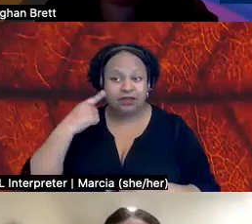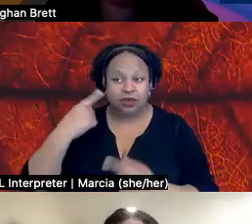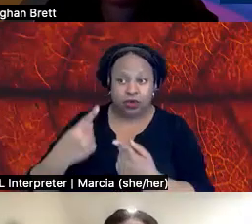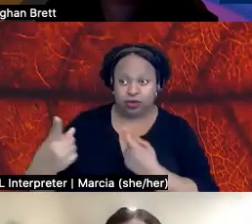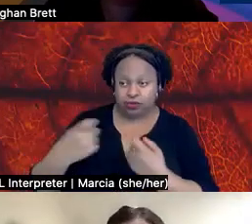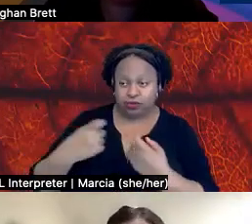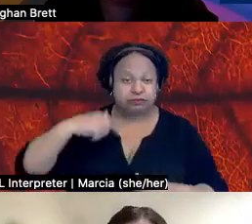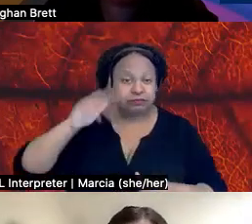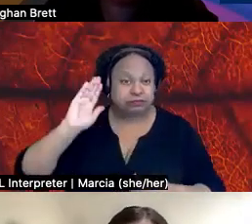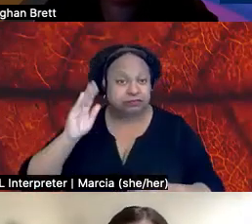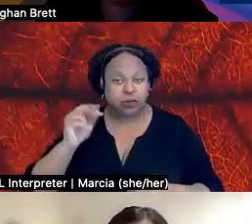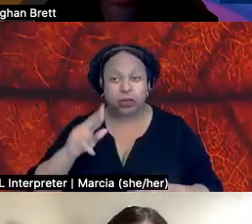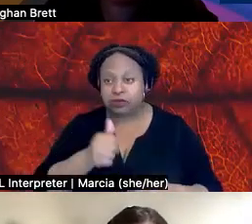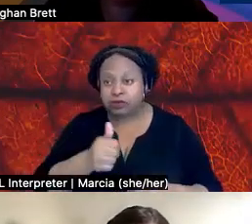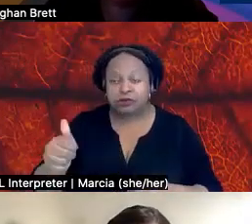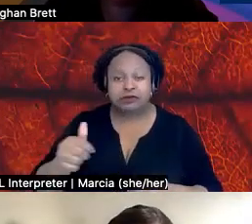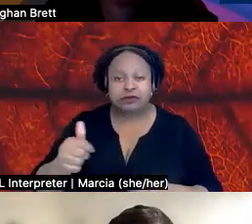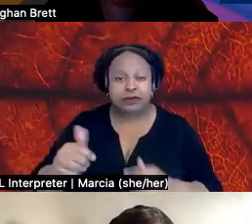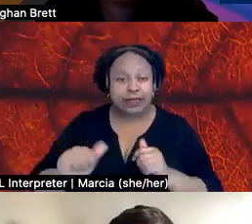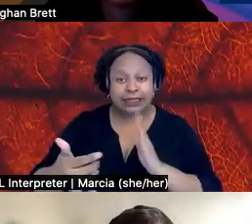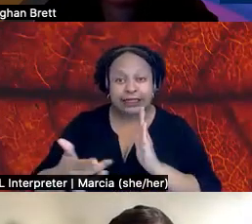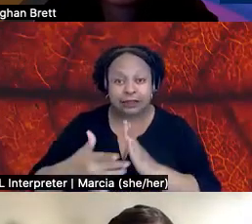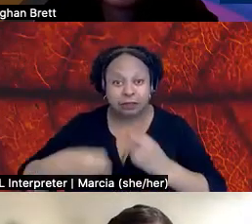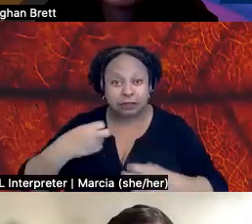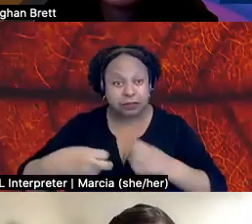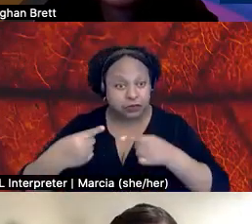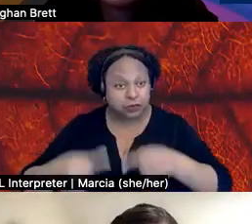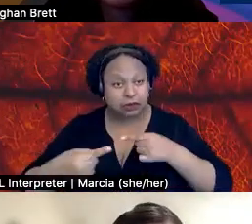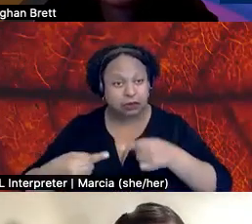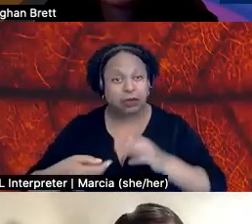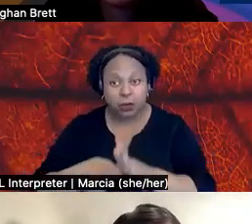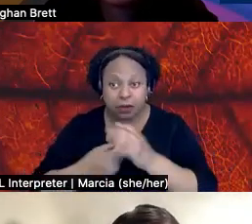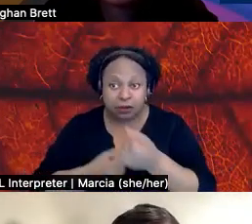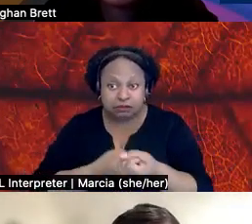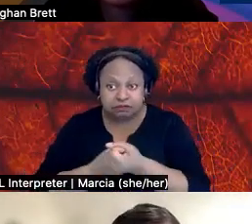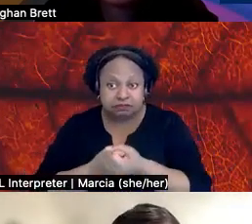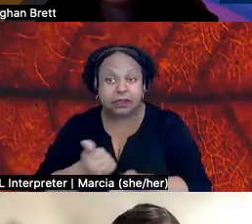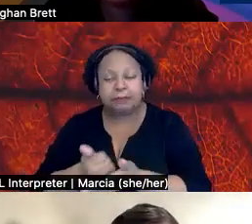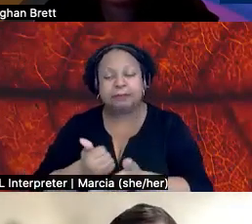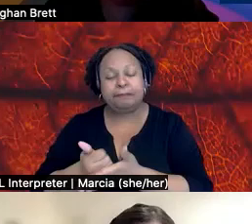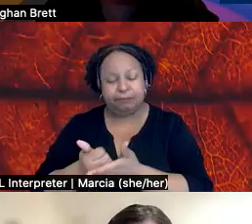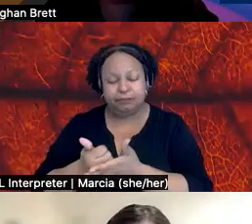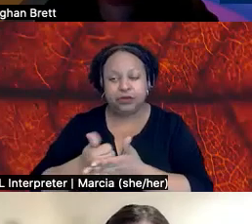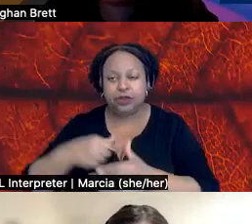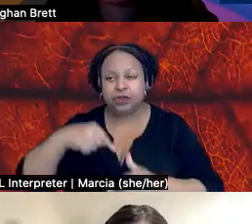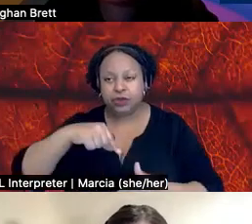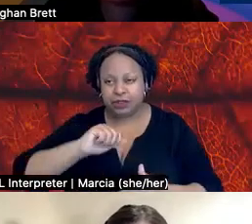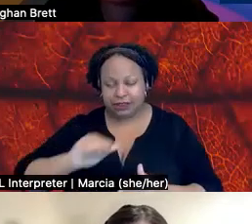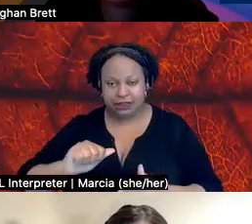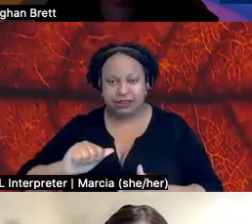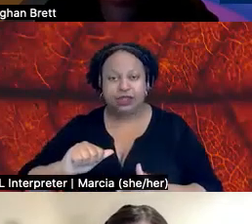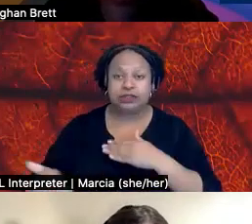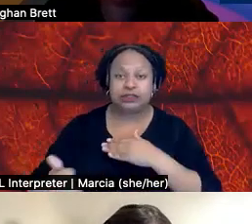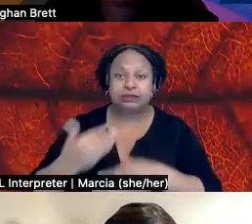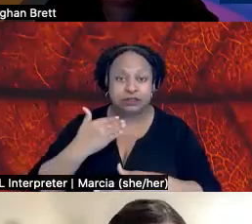or if you experience a technical difficulty and require assistance. You are able to submit questions anonymously.